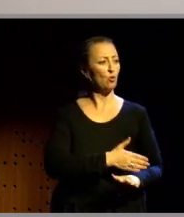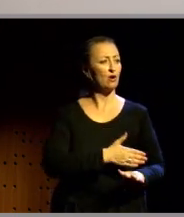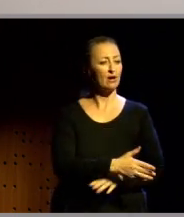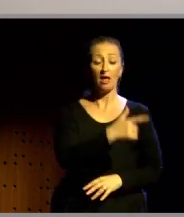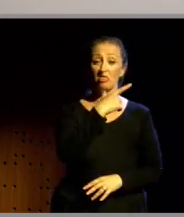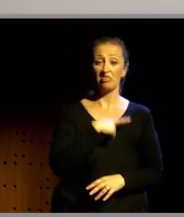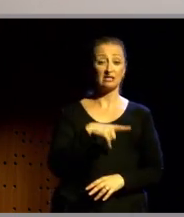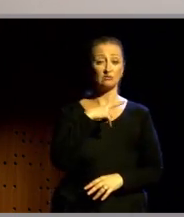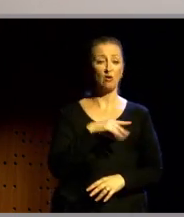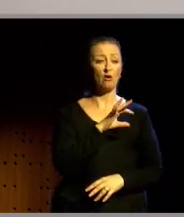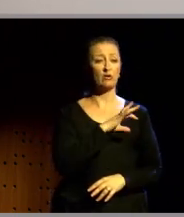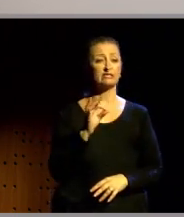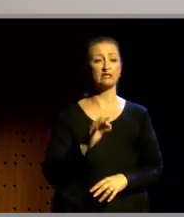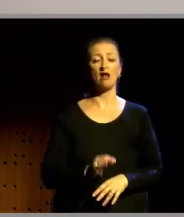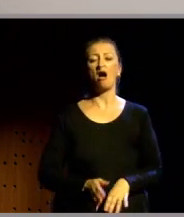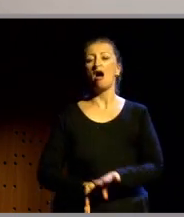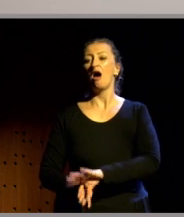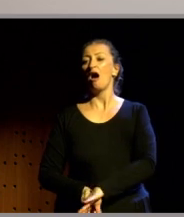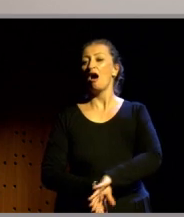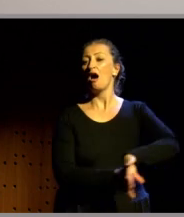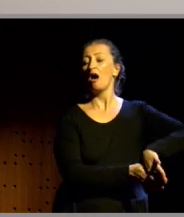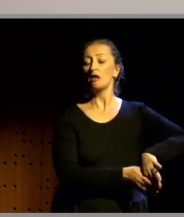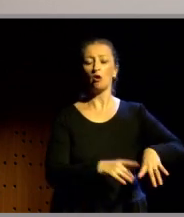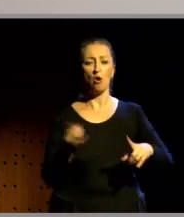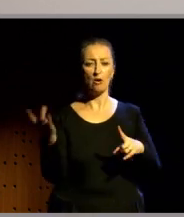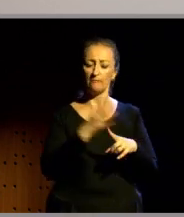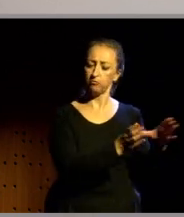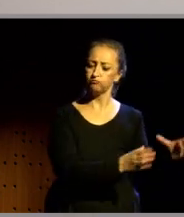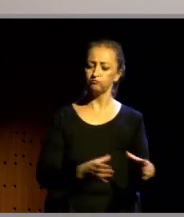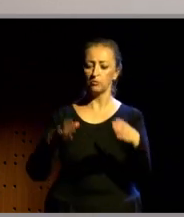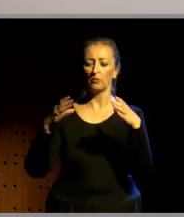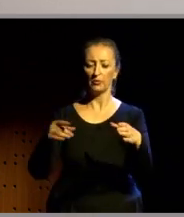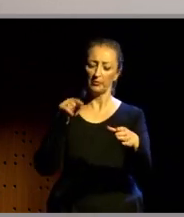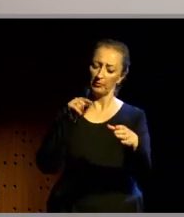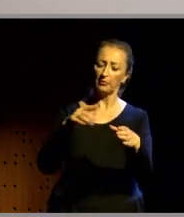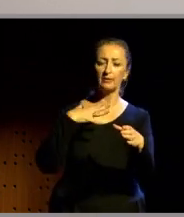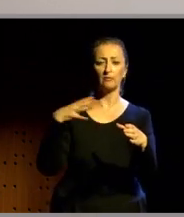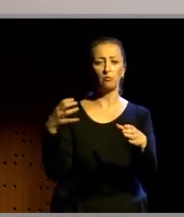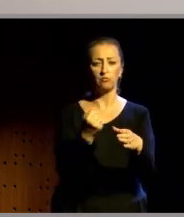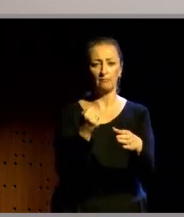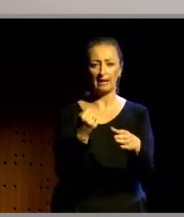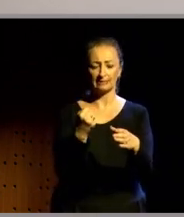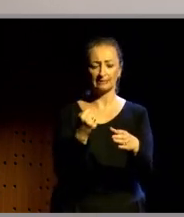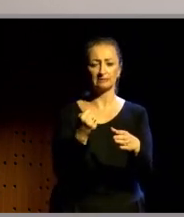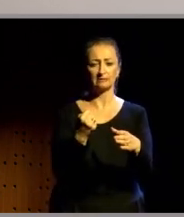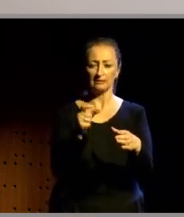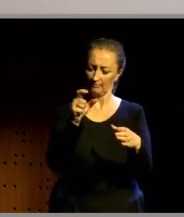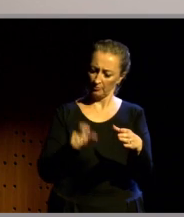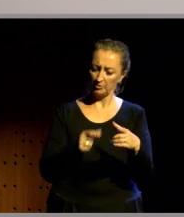some First Nations-only cultural policy. But if you want to understand Australia's cultural policy,